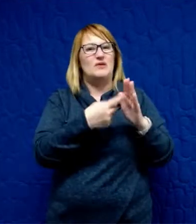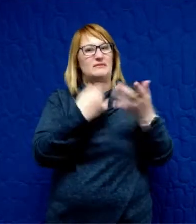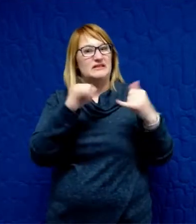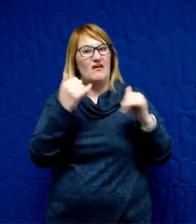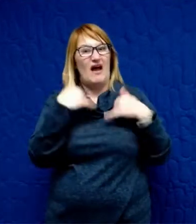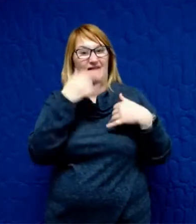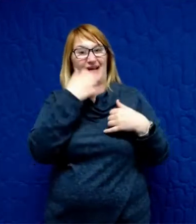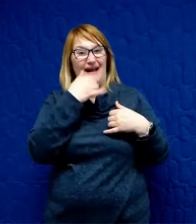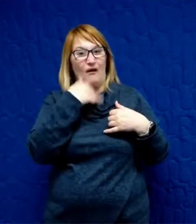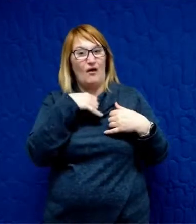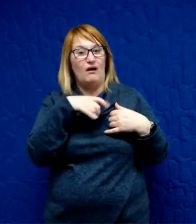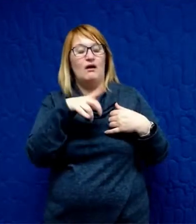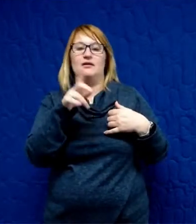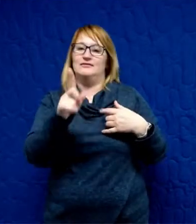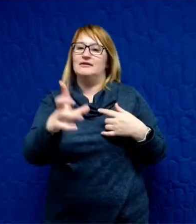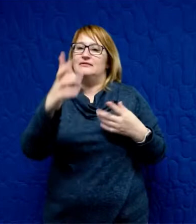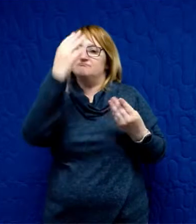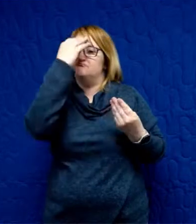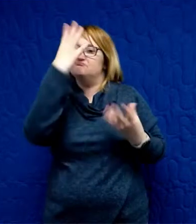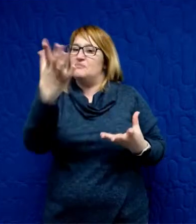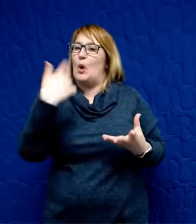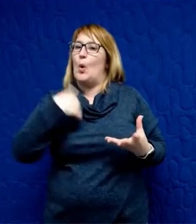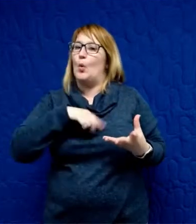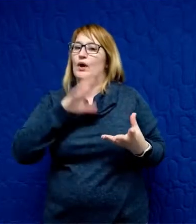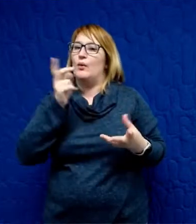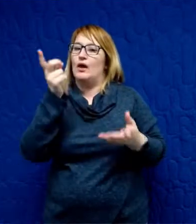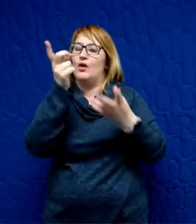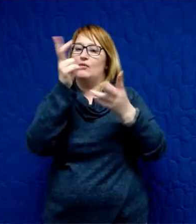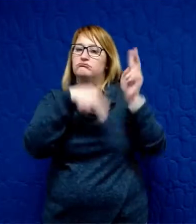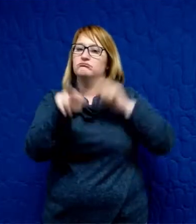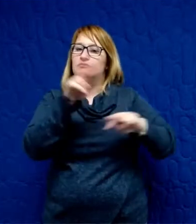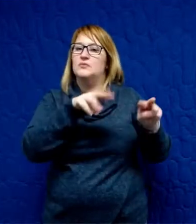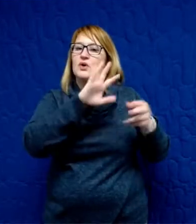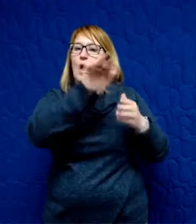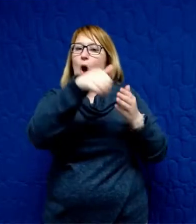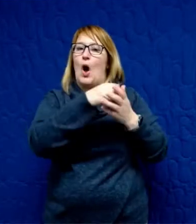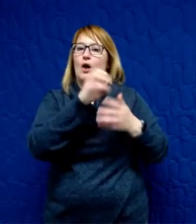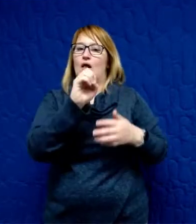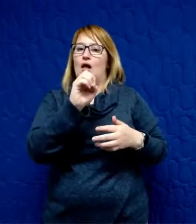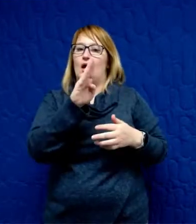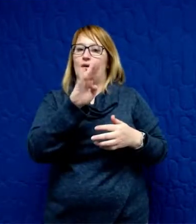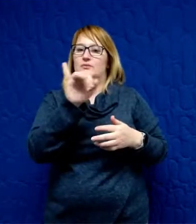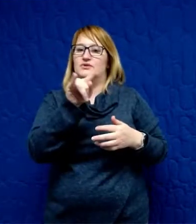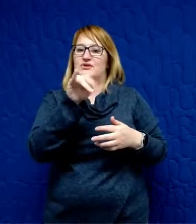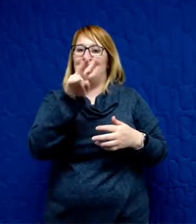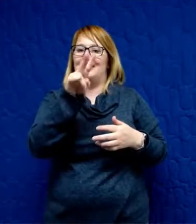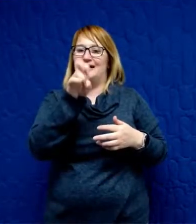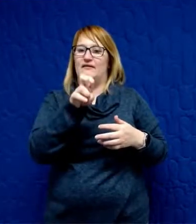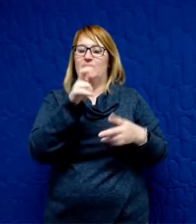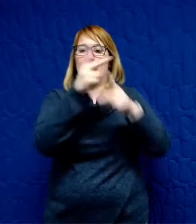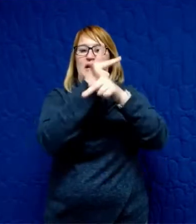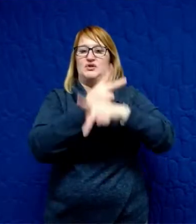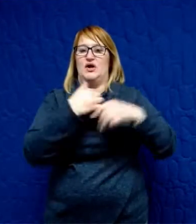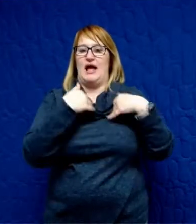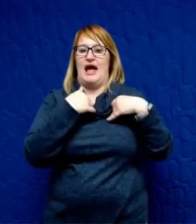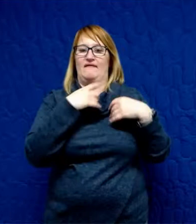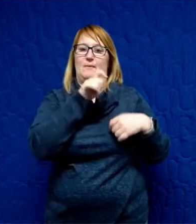just know that we also will go back through and review all the objectives as well make sure they all have a period, the apostrophes are added back in so